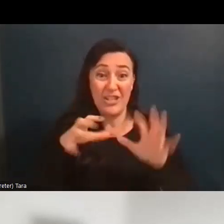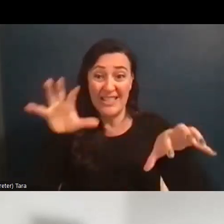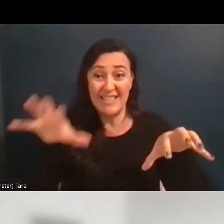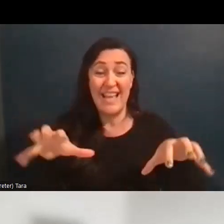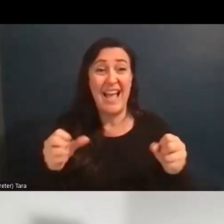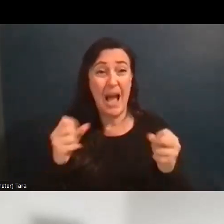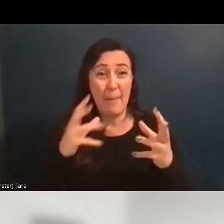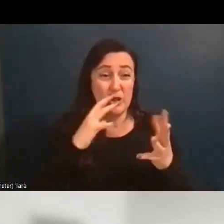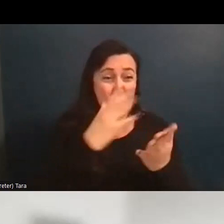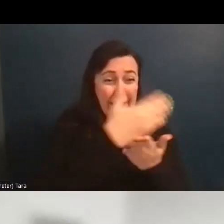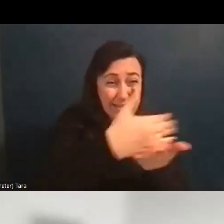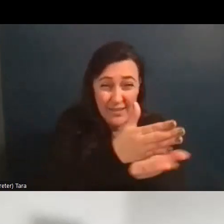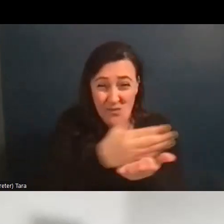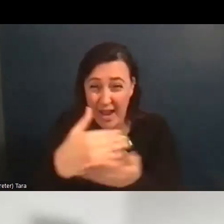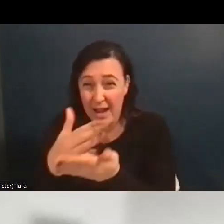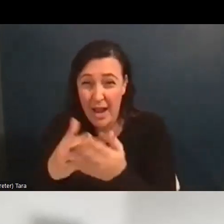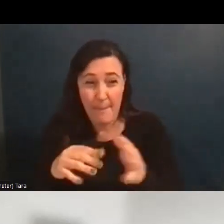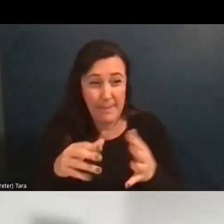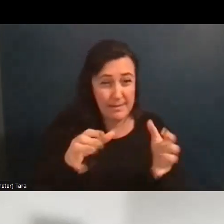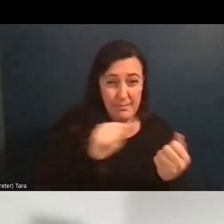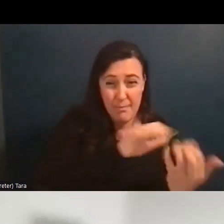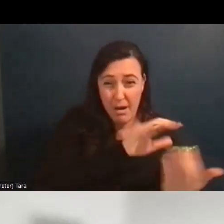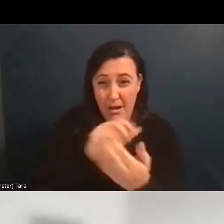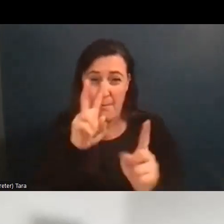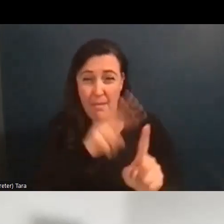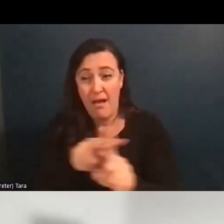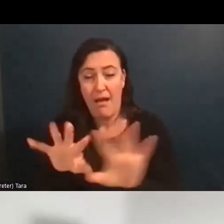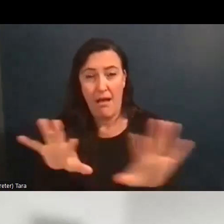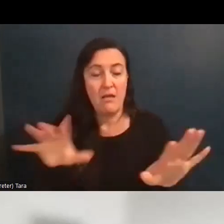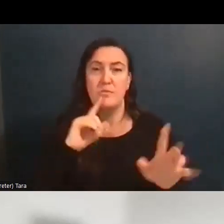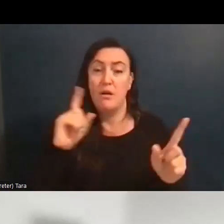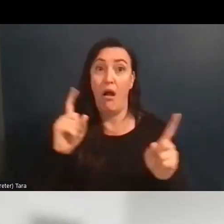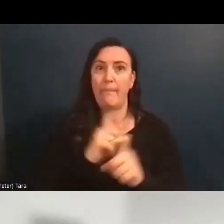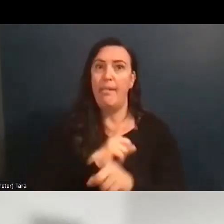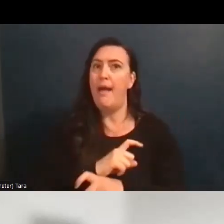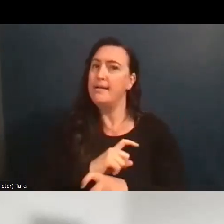So there's some real complexities to this that shouldn't be taken lightly.